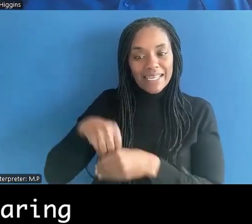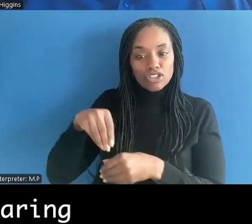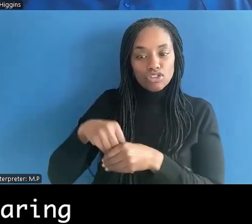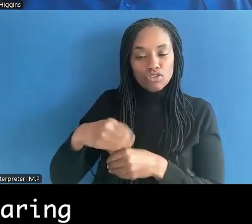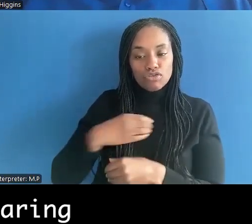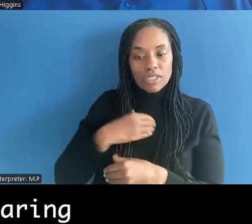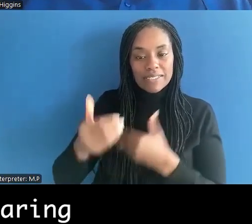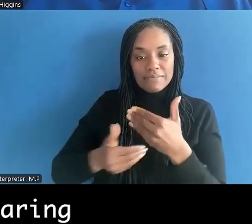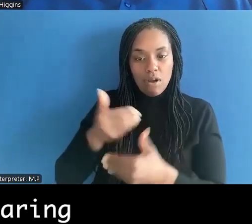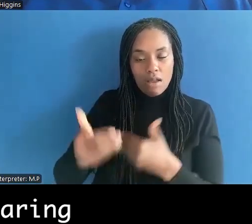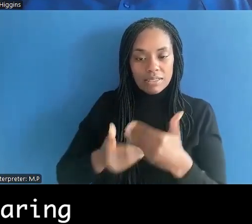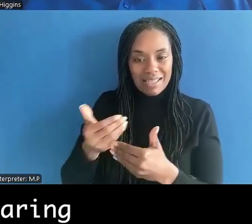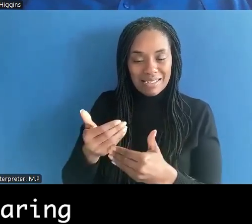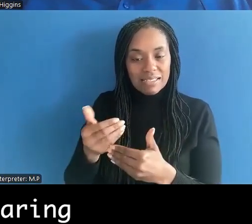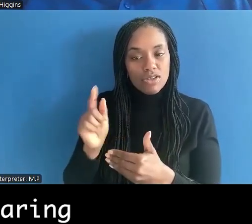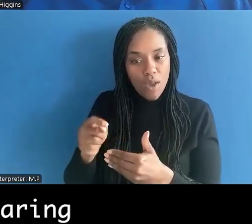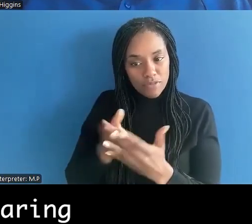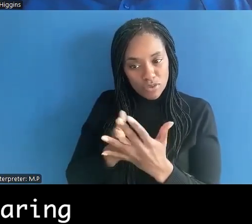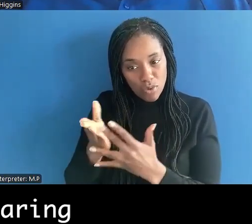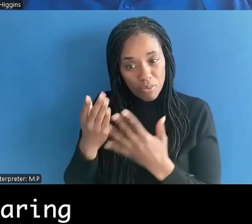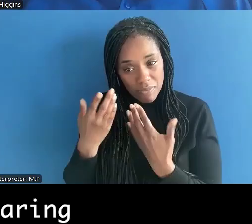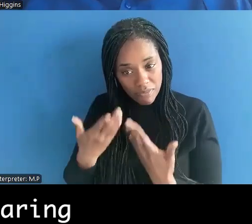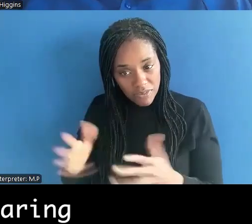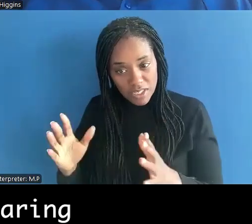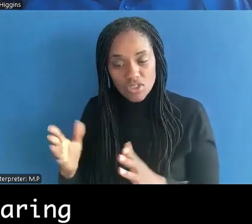prior to filing for a state hearing with your managed care organization.